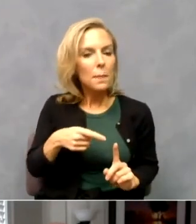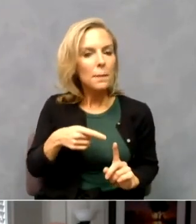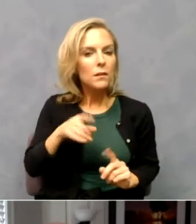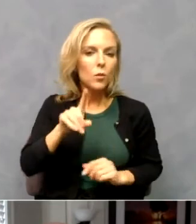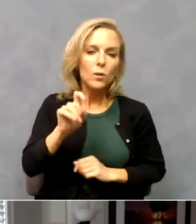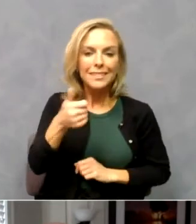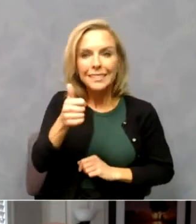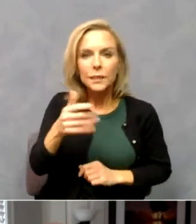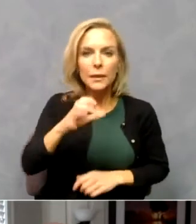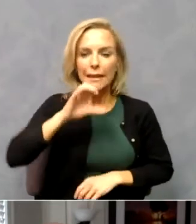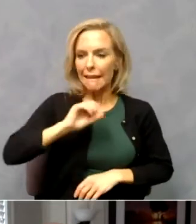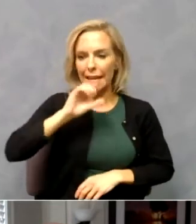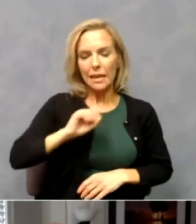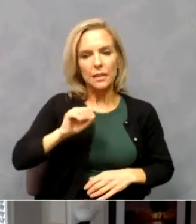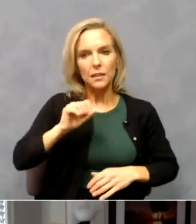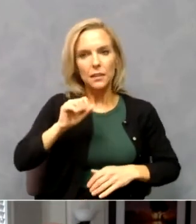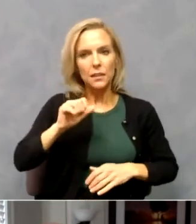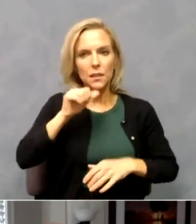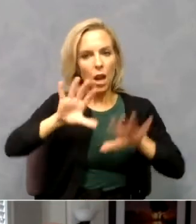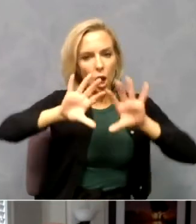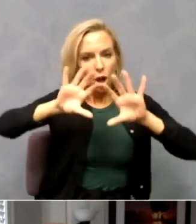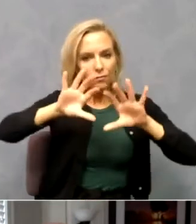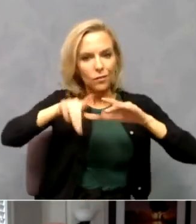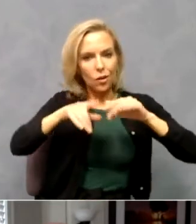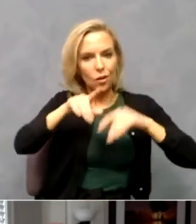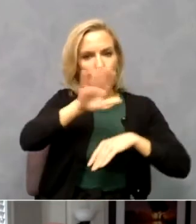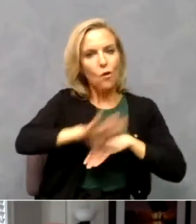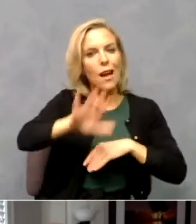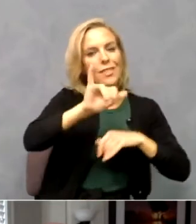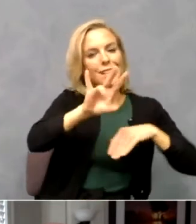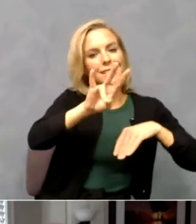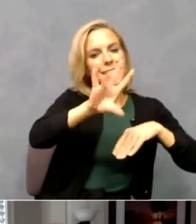they're not covered by the 75 older crowd or the long term care facility